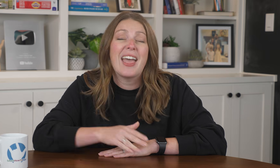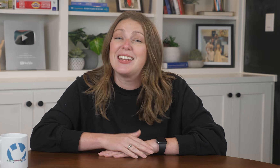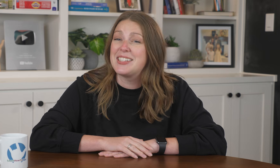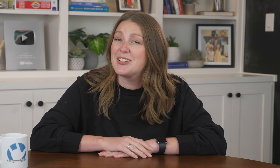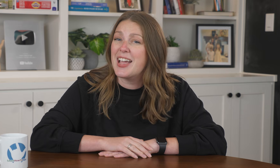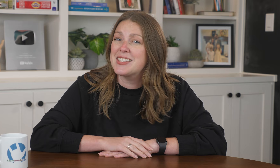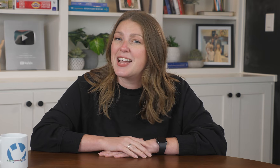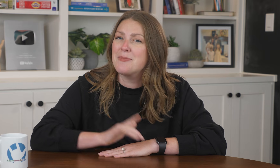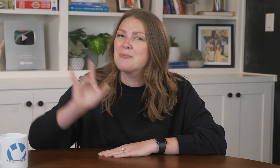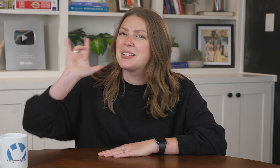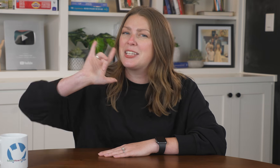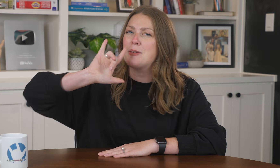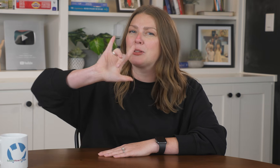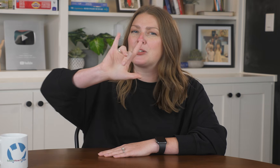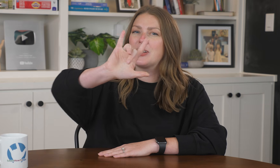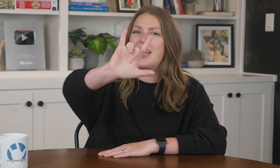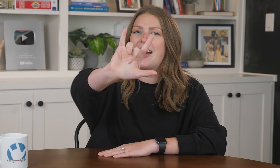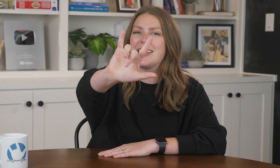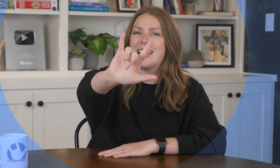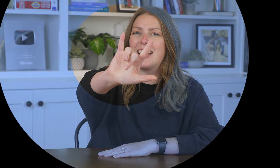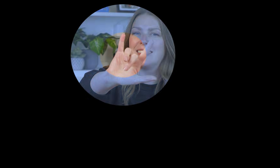And until next time, keep learning how to sign.